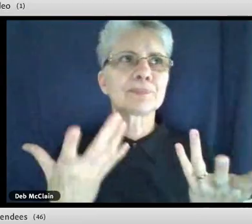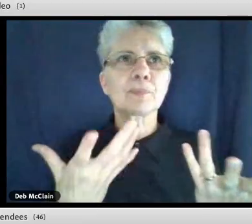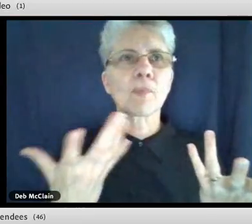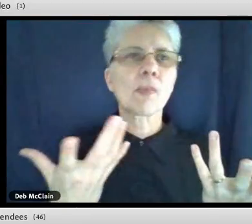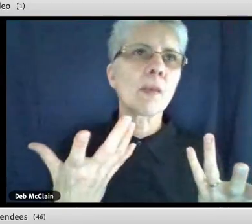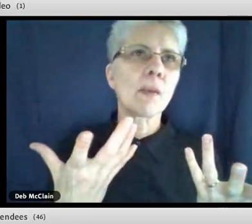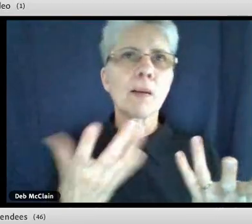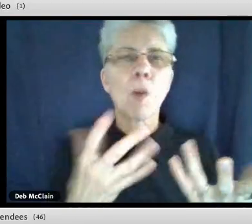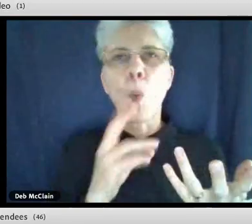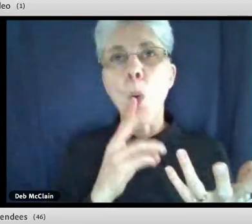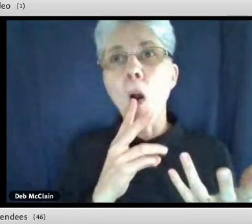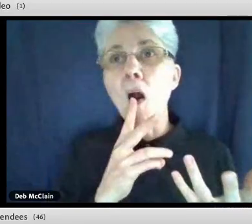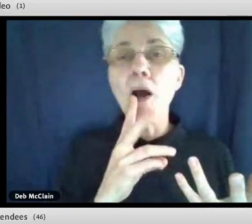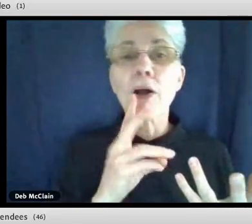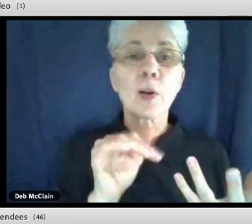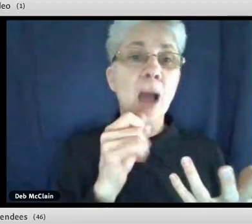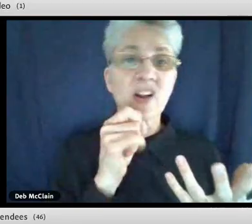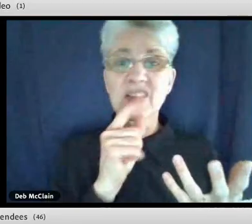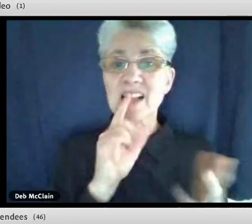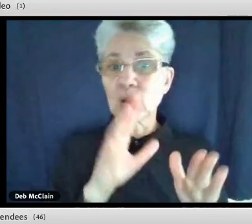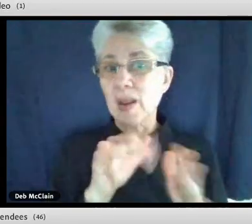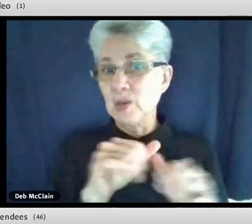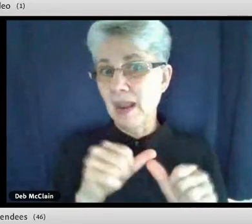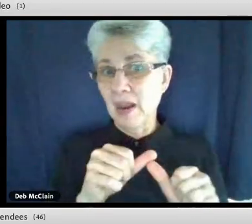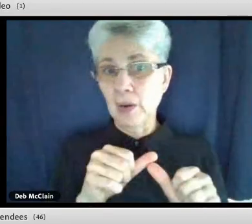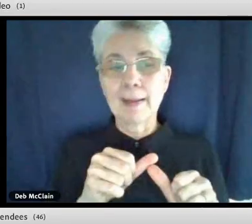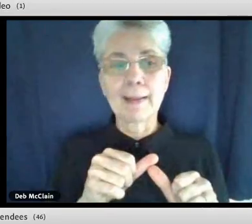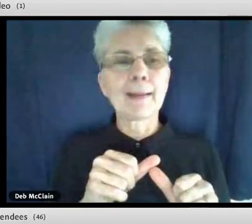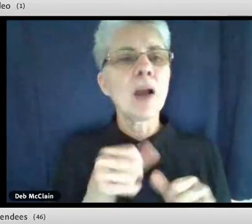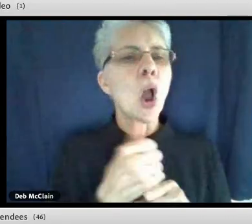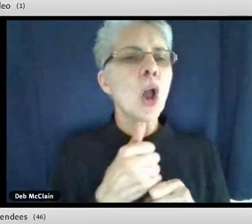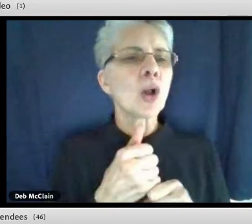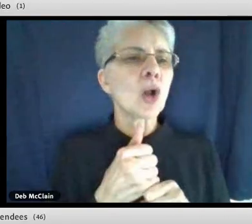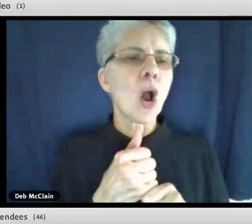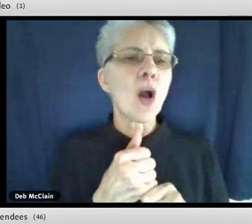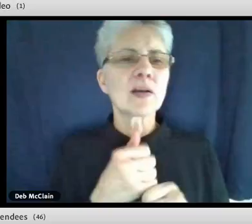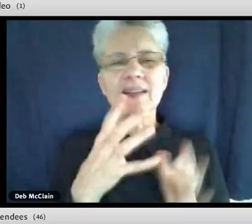bottled water if bottled water is not great in your area, copies of your health records.